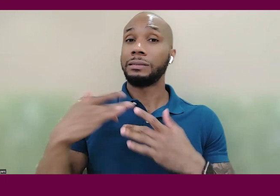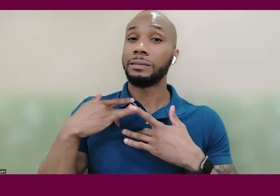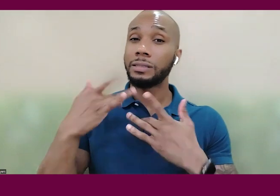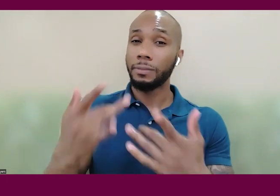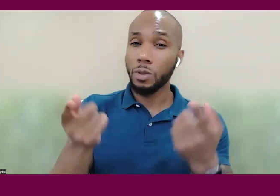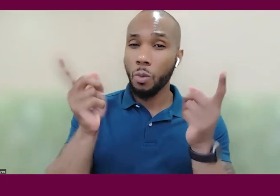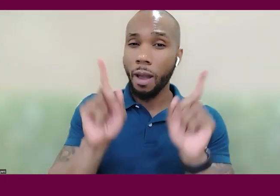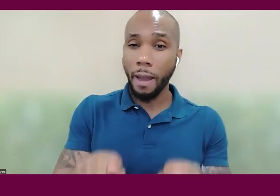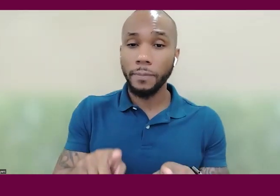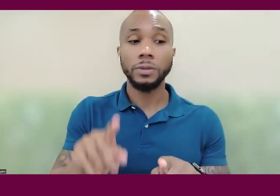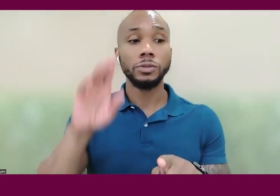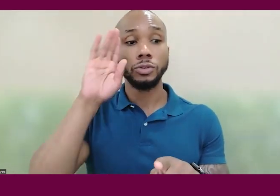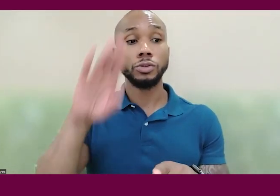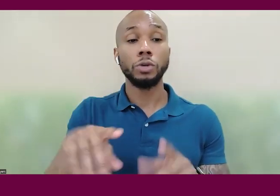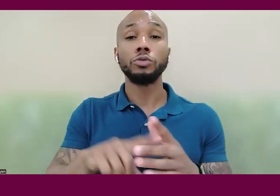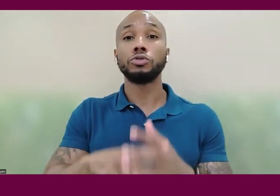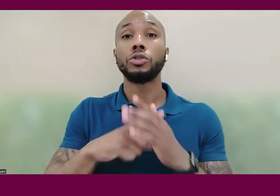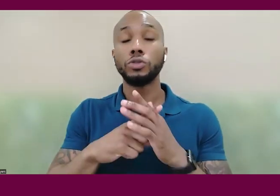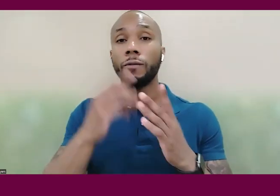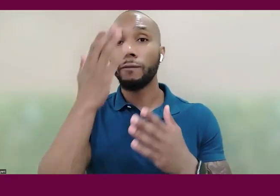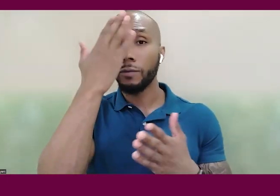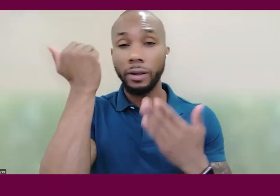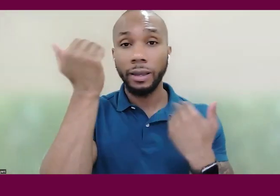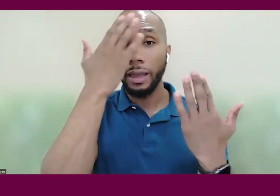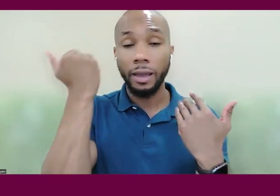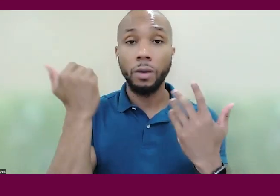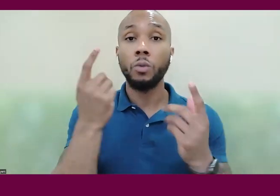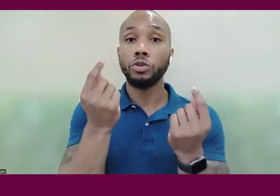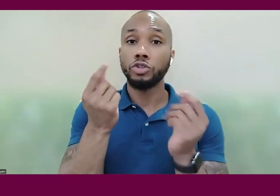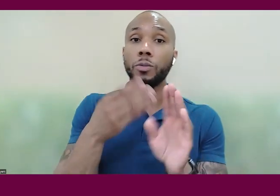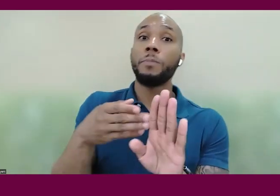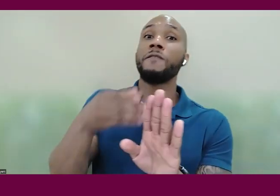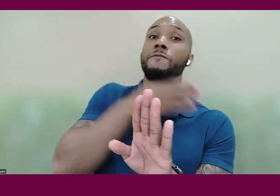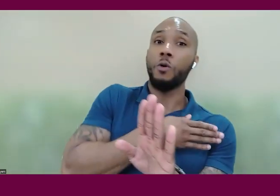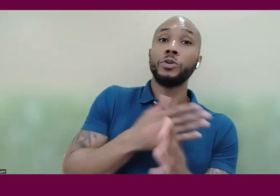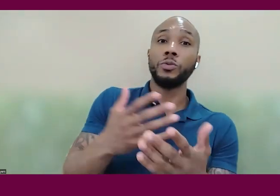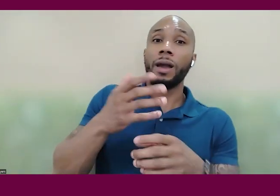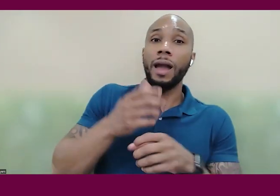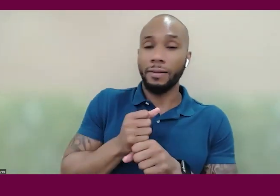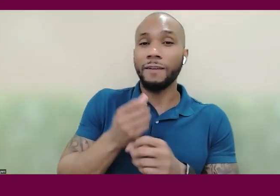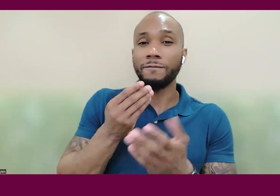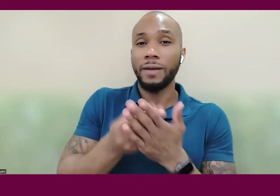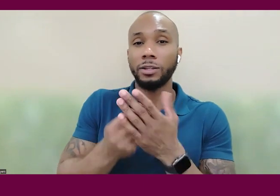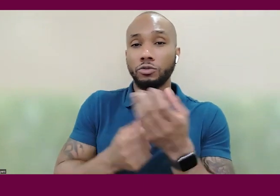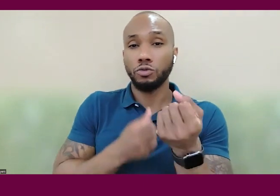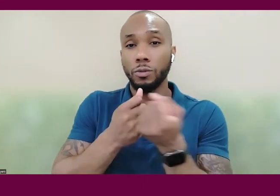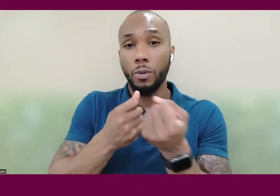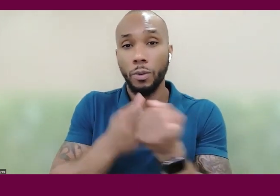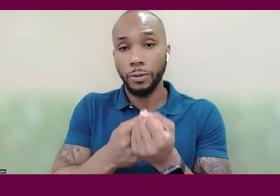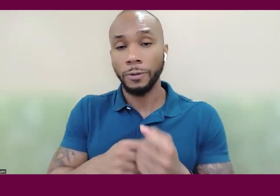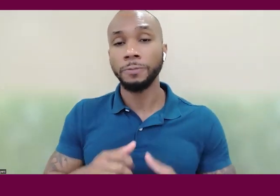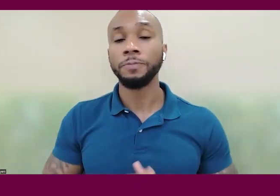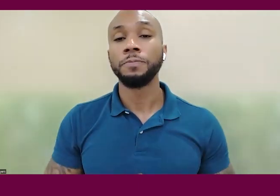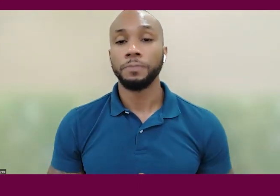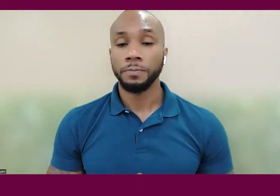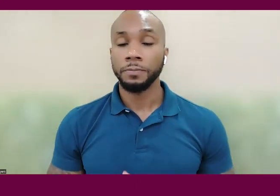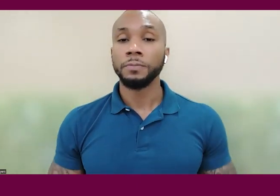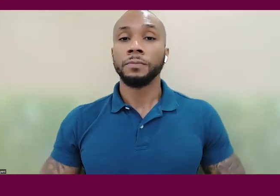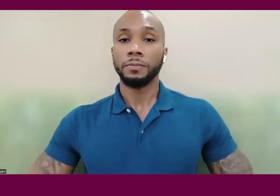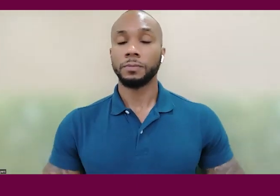Usually what happens is, you tend to forget how much you were able to do before you got that financial support.